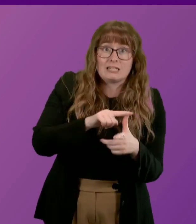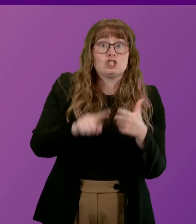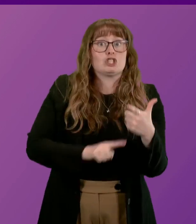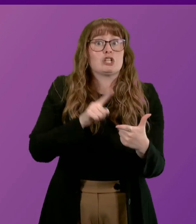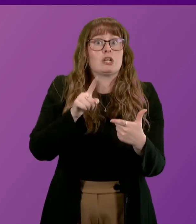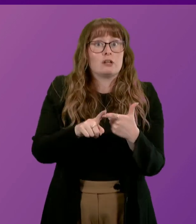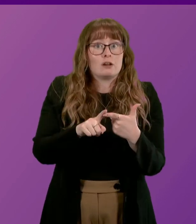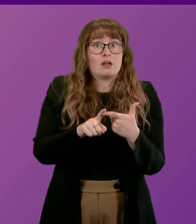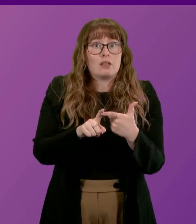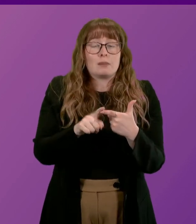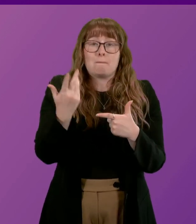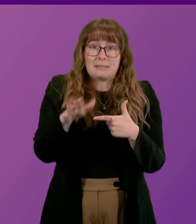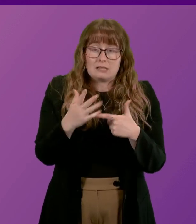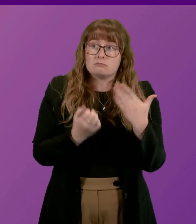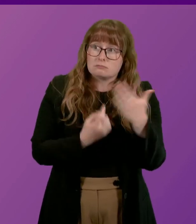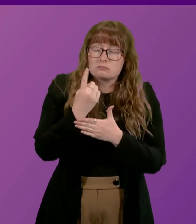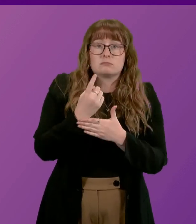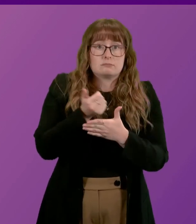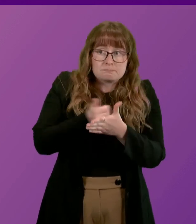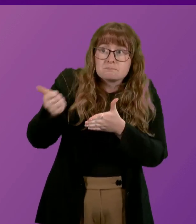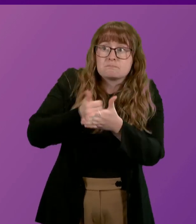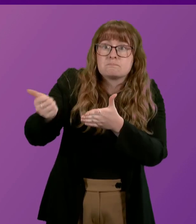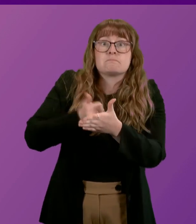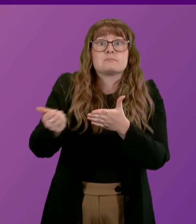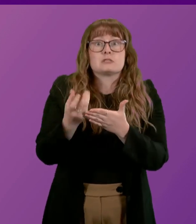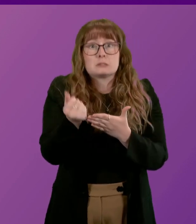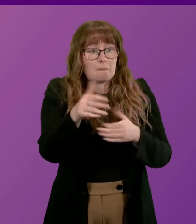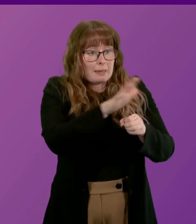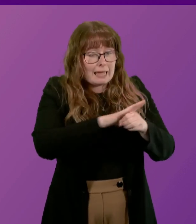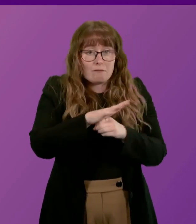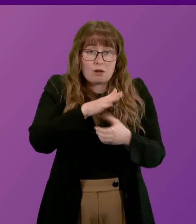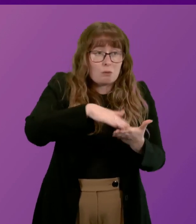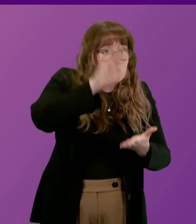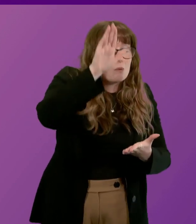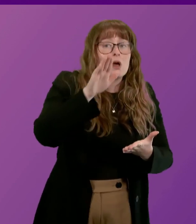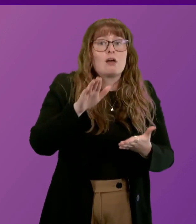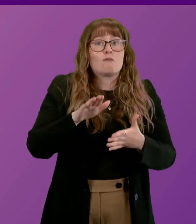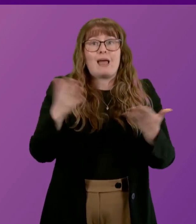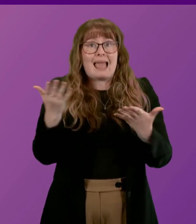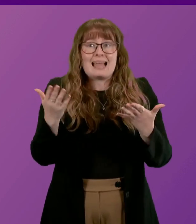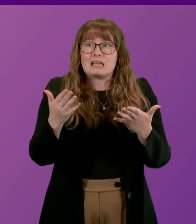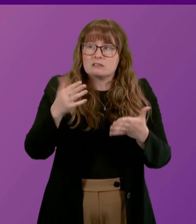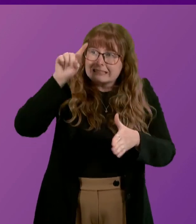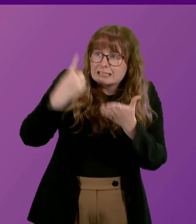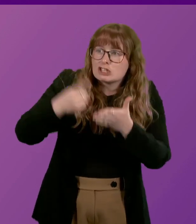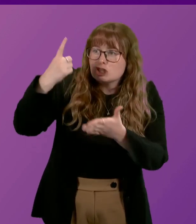the pattern of activity that places demands on its services. There will